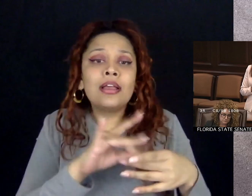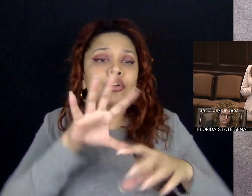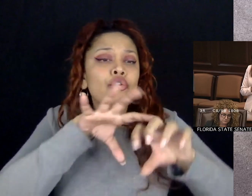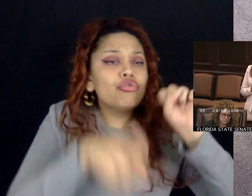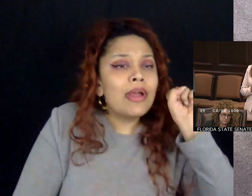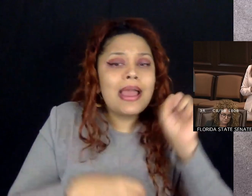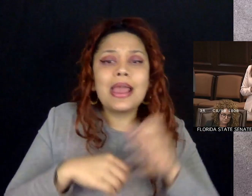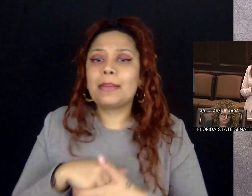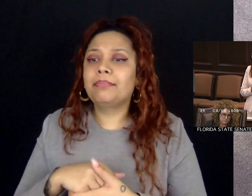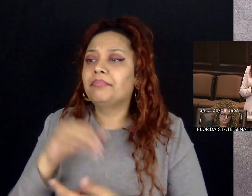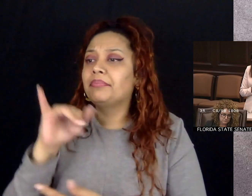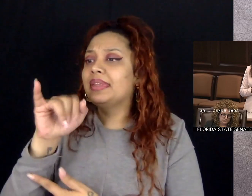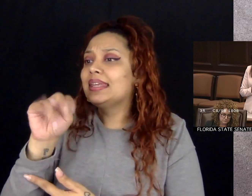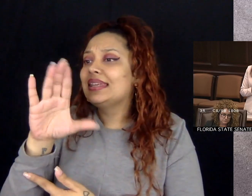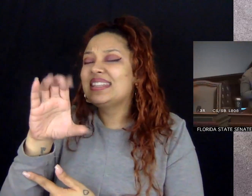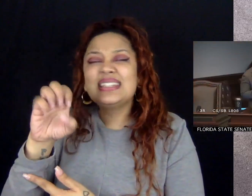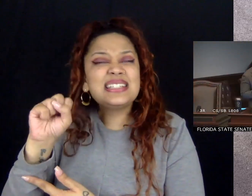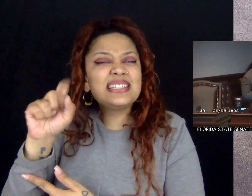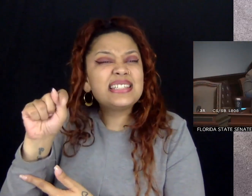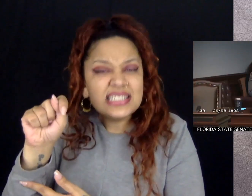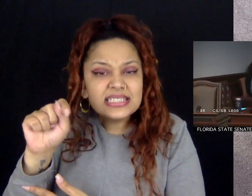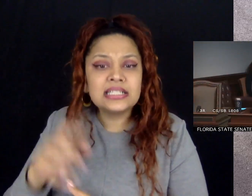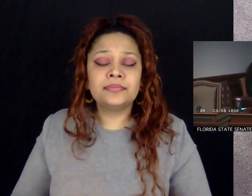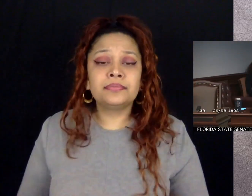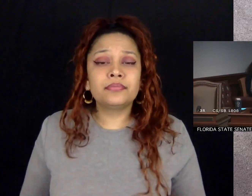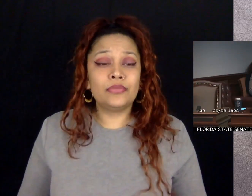but it does not allow exceptions in cases of rape or incest